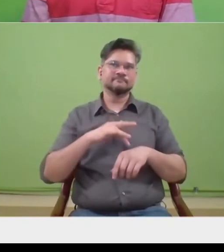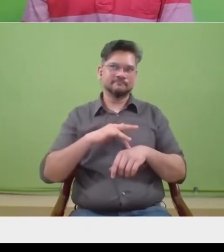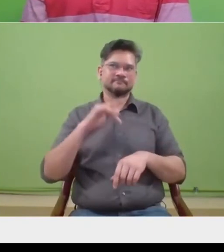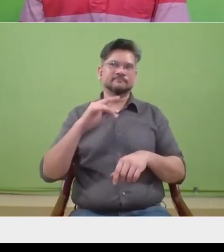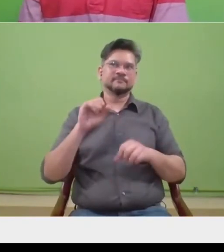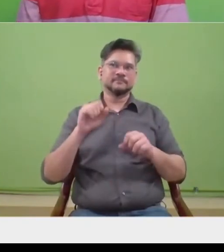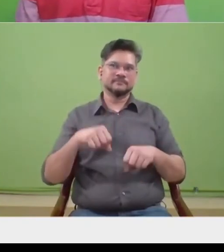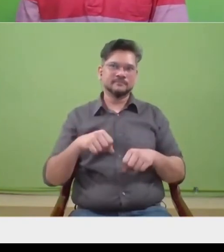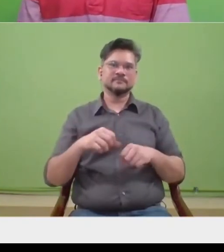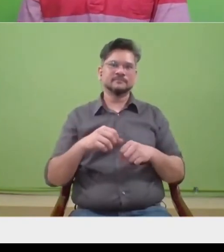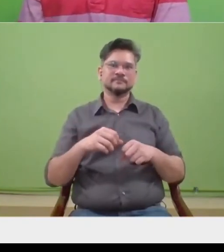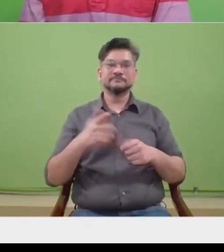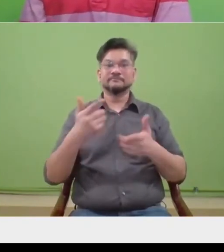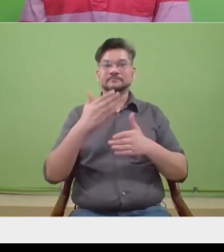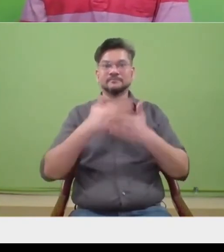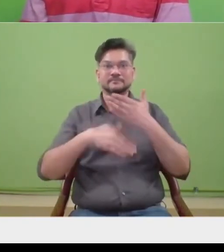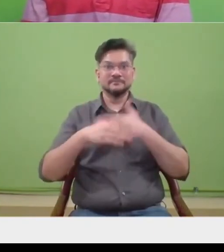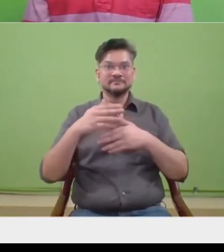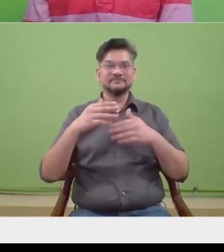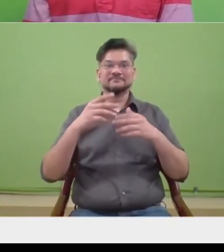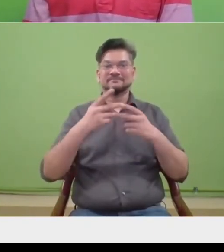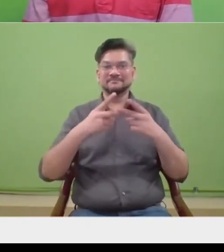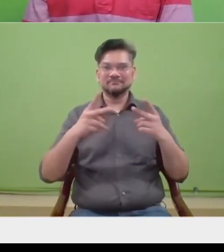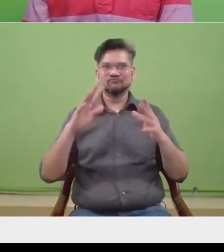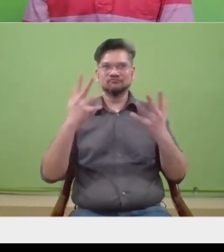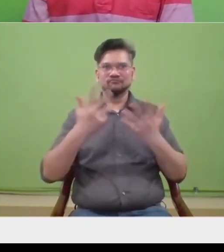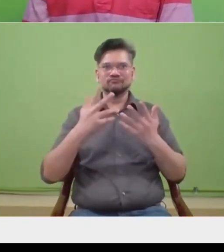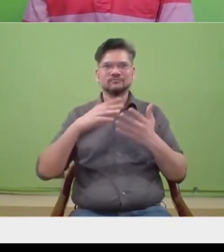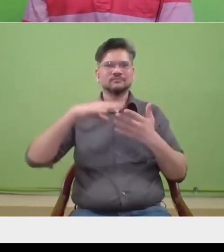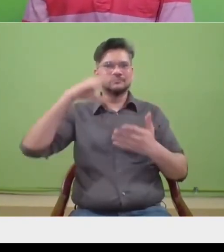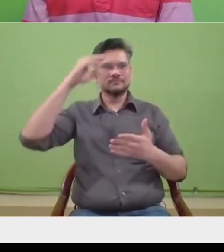right from the beginning instead of you know going through these days you have this evs in school